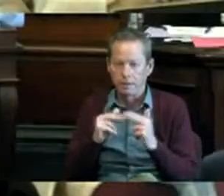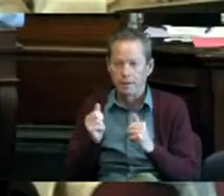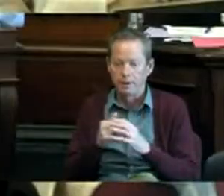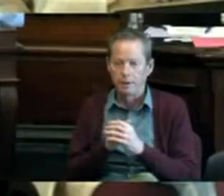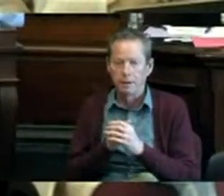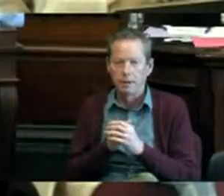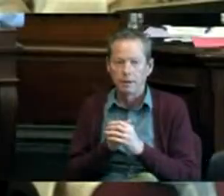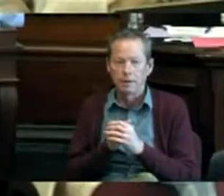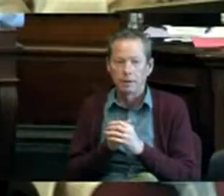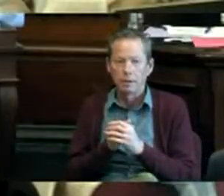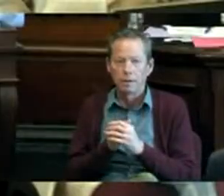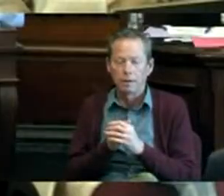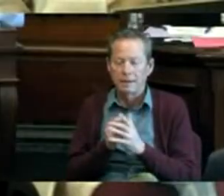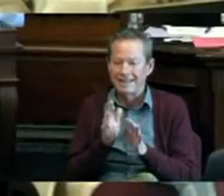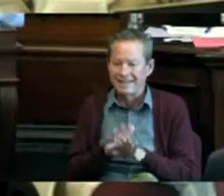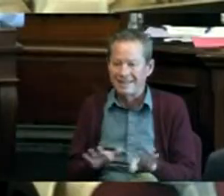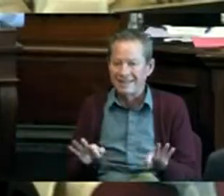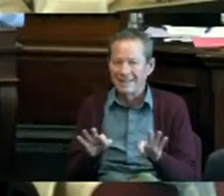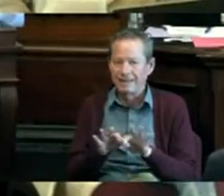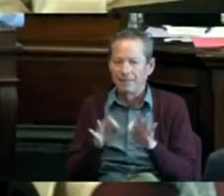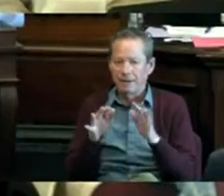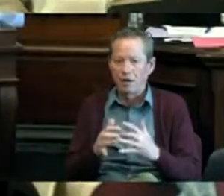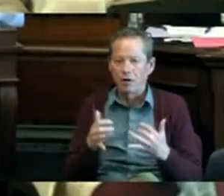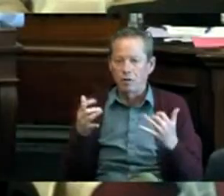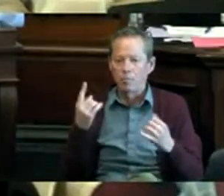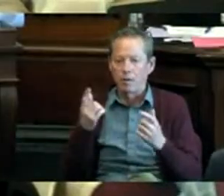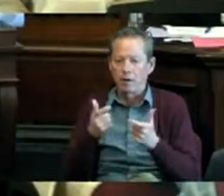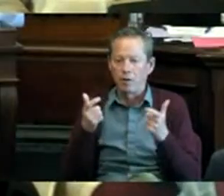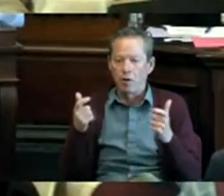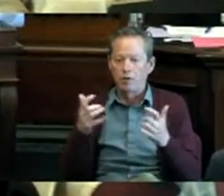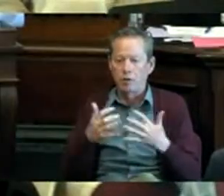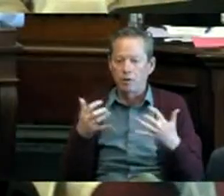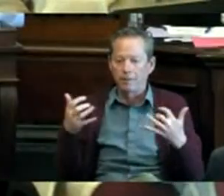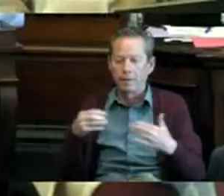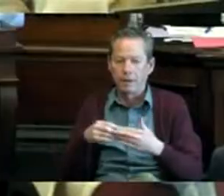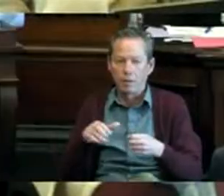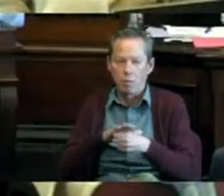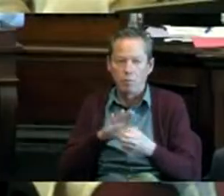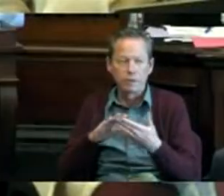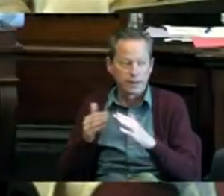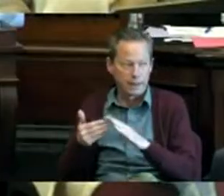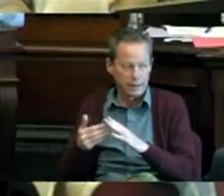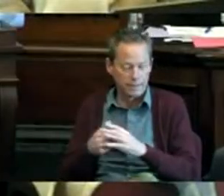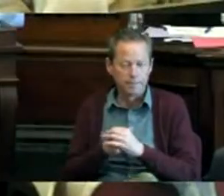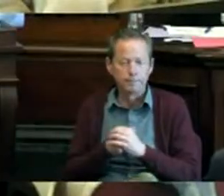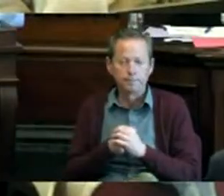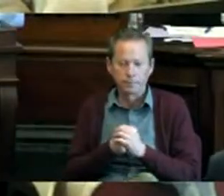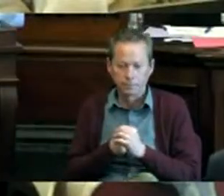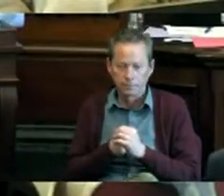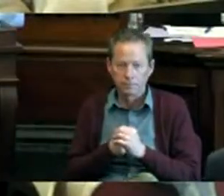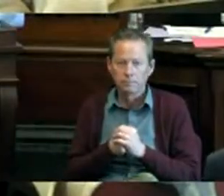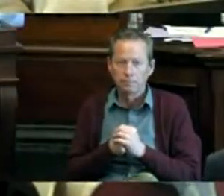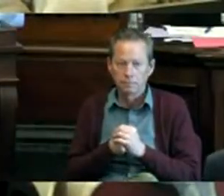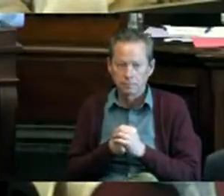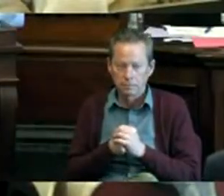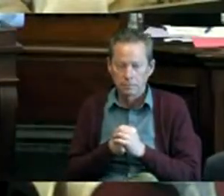building. I don't know how many. Yes it is. It's a really gorgeous building. It has a